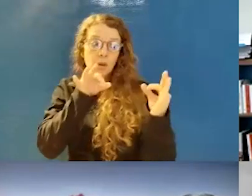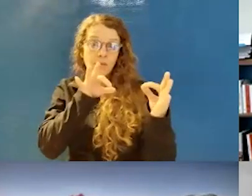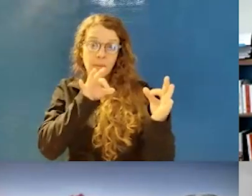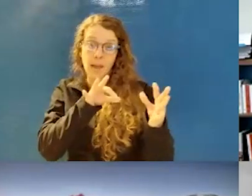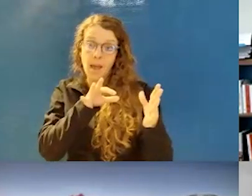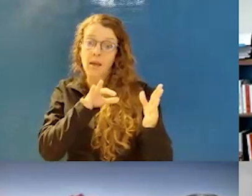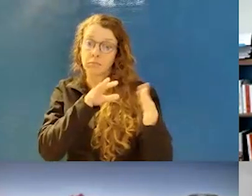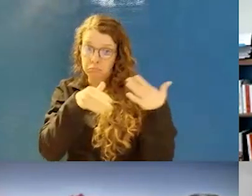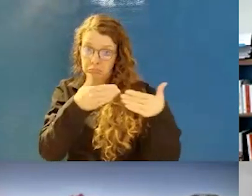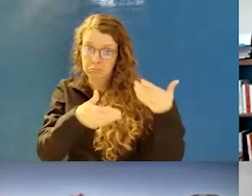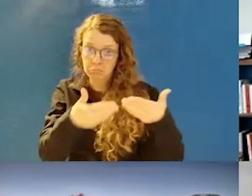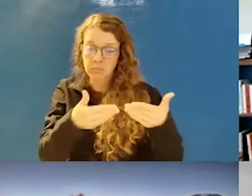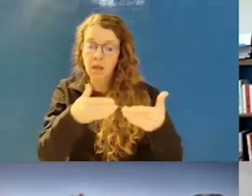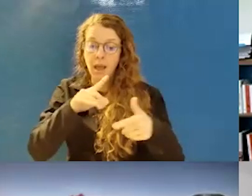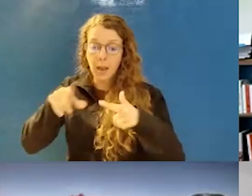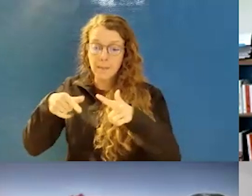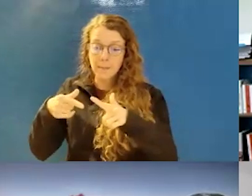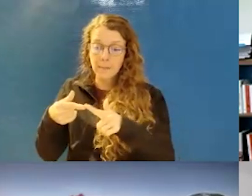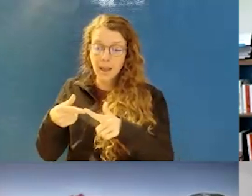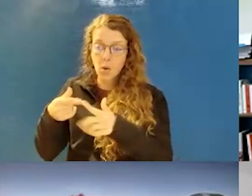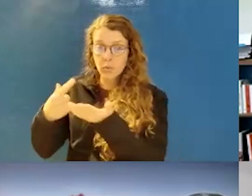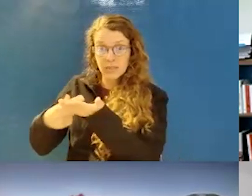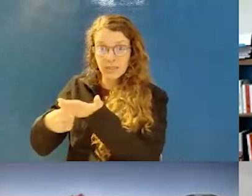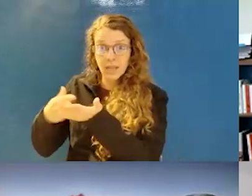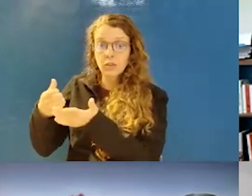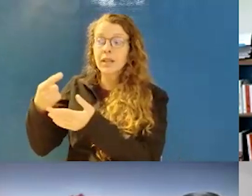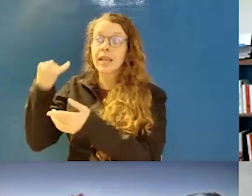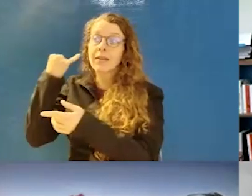discussion, if you make an announcement,